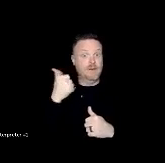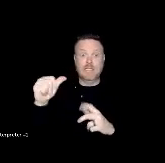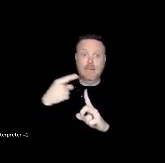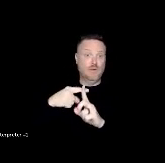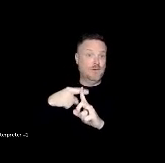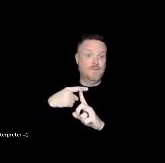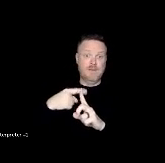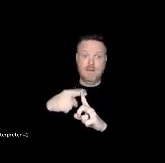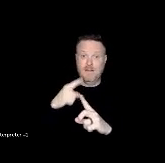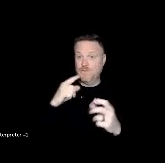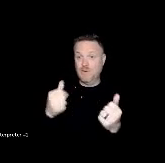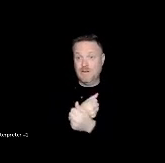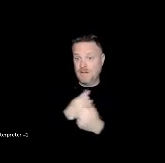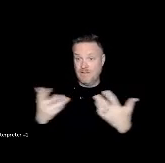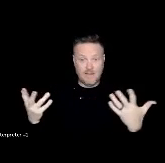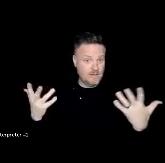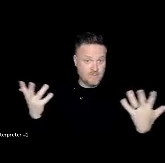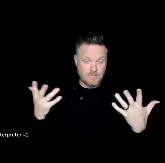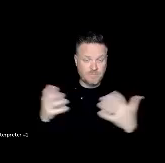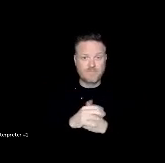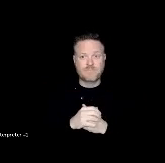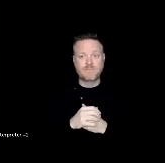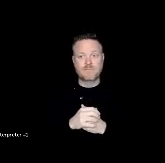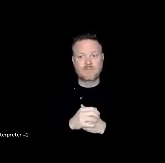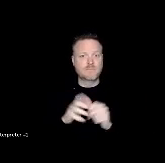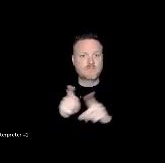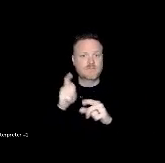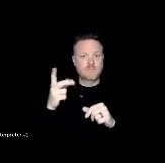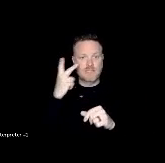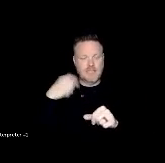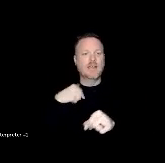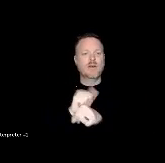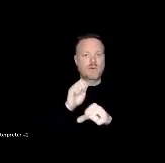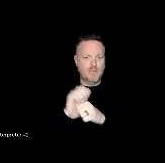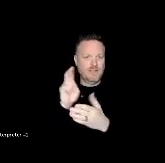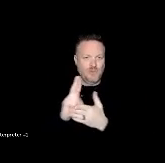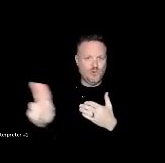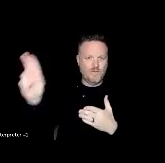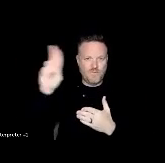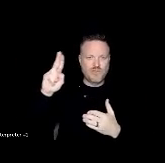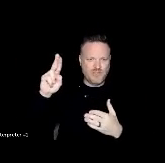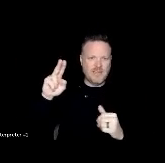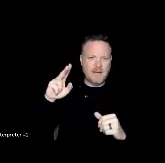Of all of this, as you see, I work at the University of Pittsburgh. I am in the dental